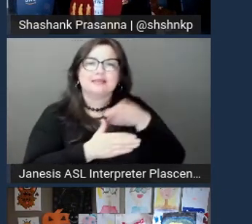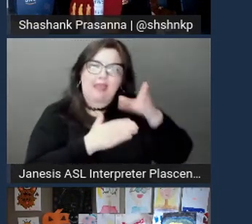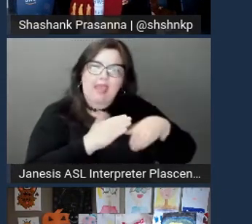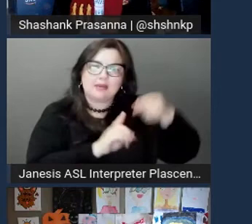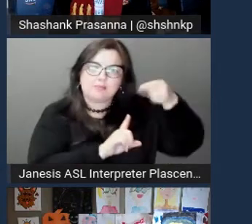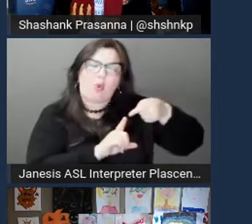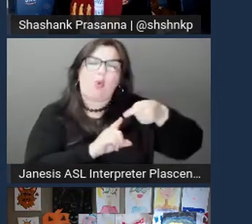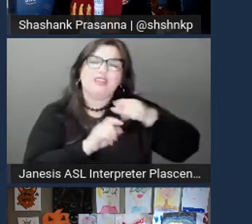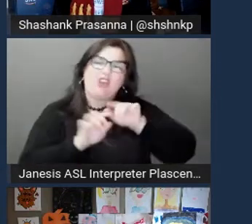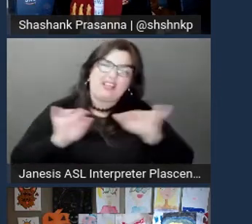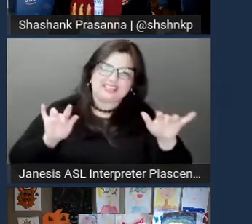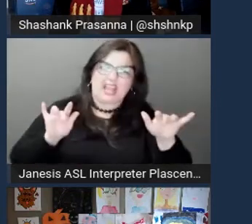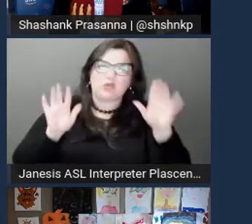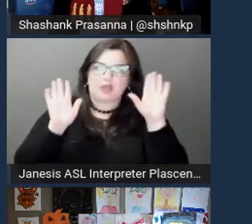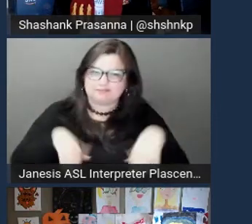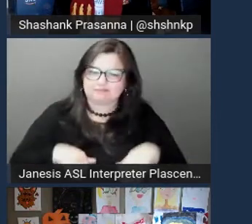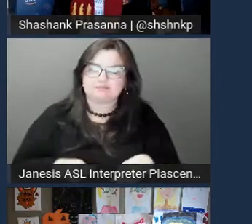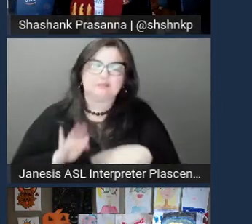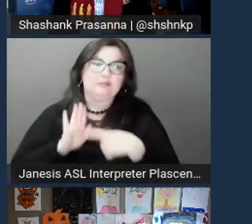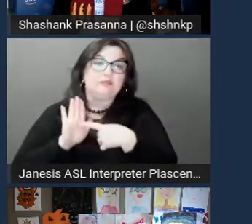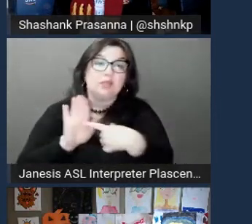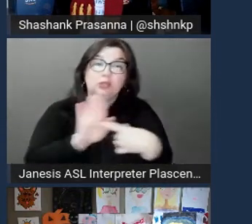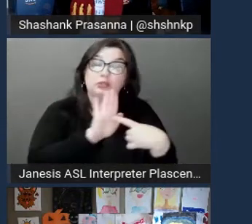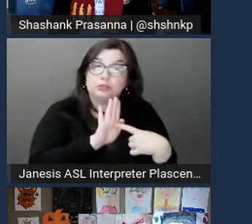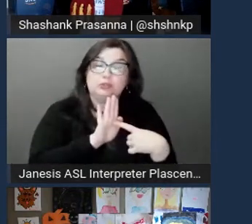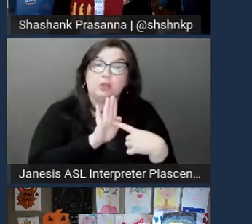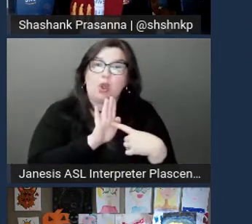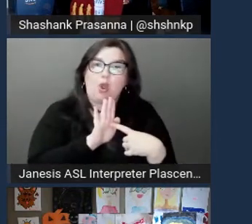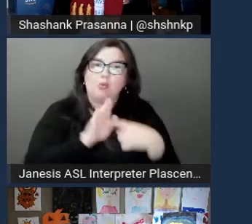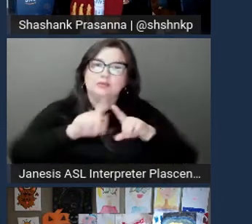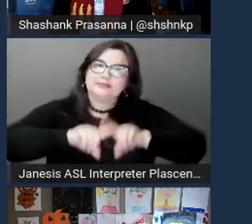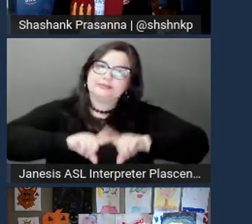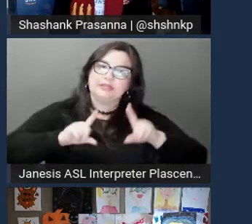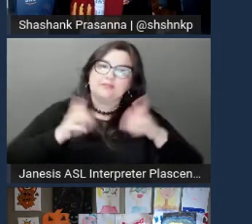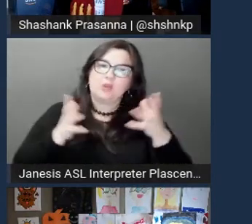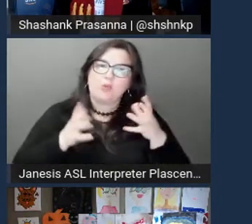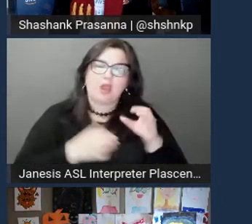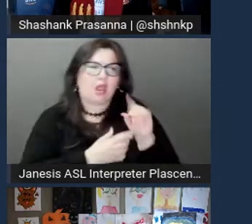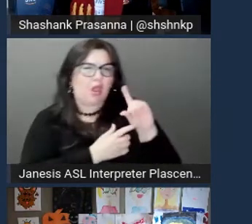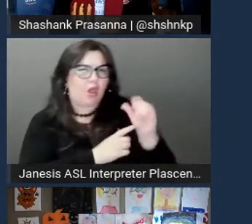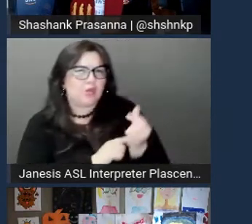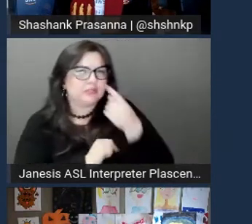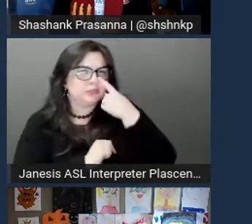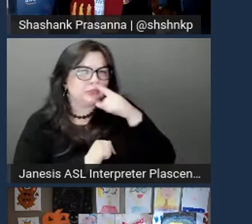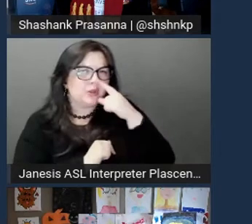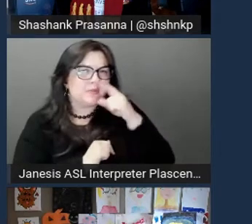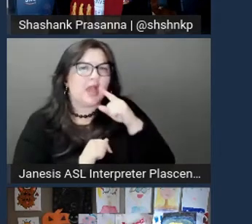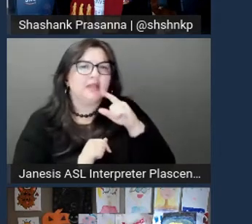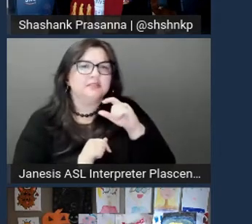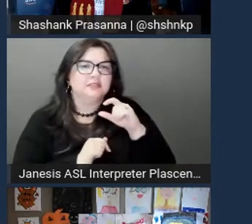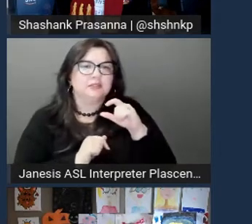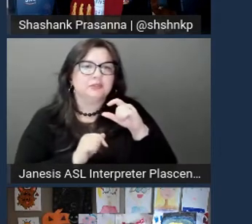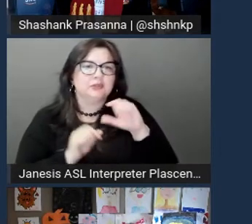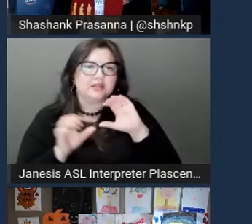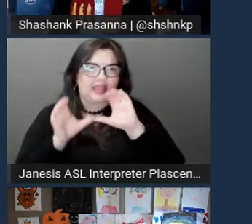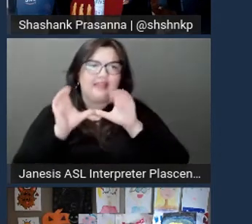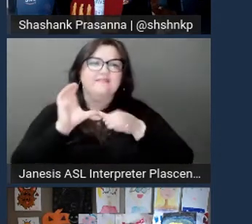So in order to show what is different, Oleg can you go to configuration? Yeah. Perfect. So you're going to see there,